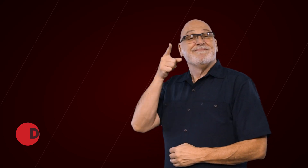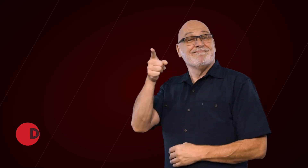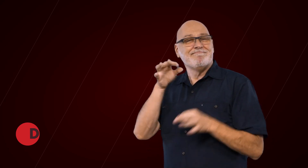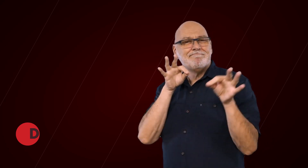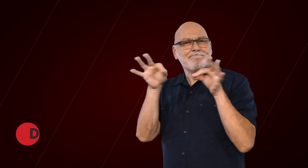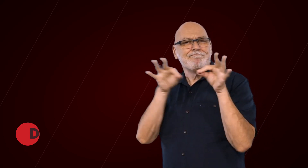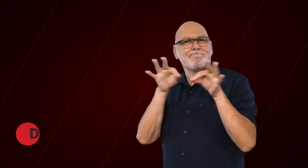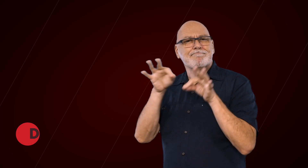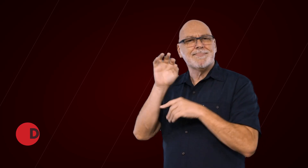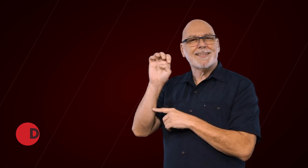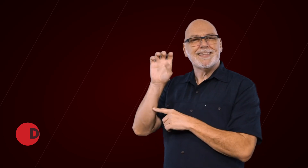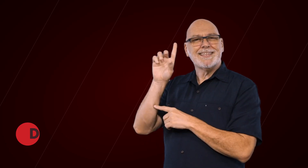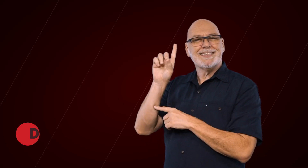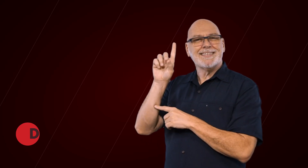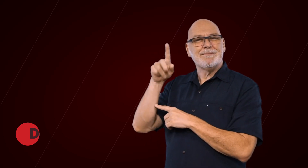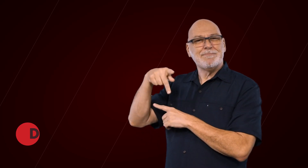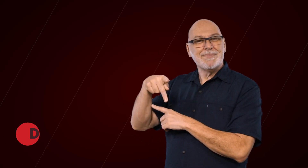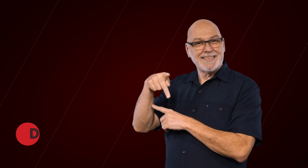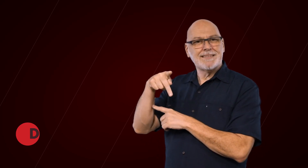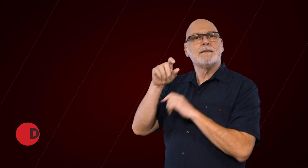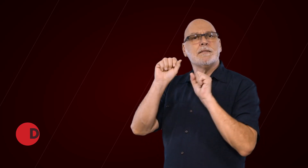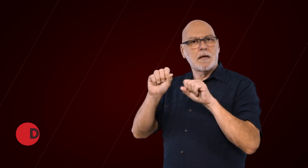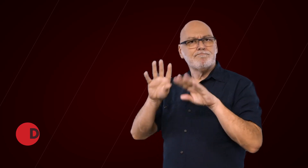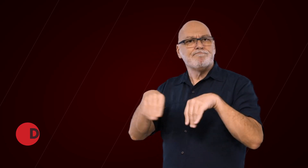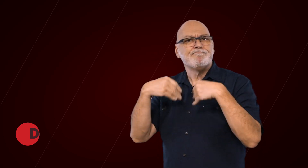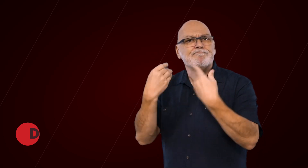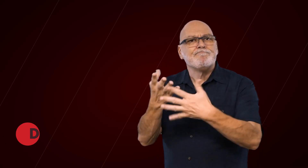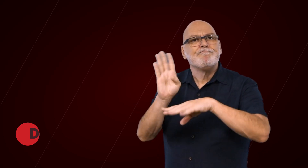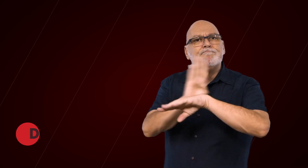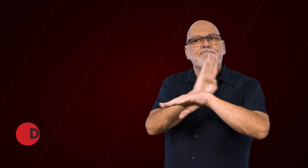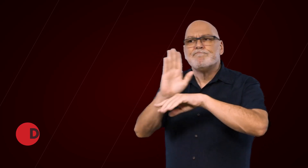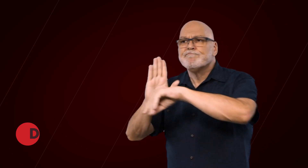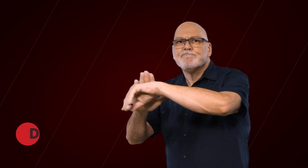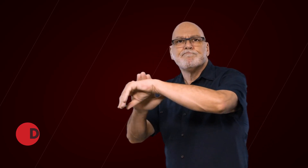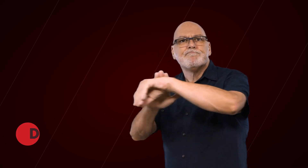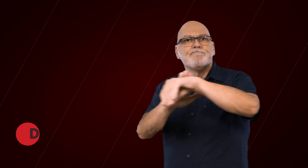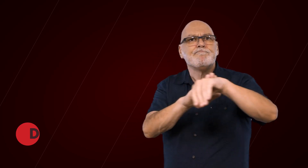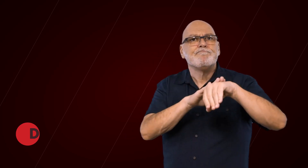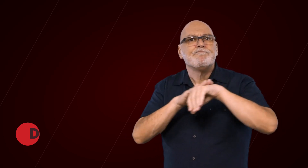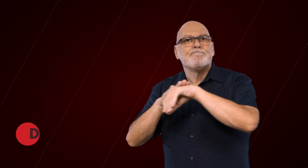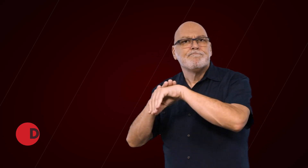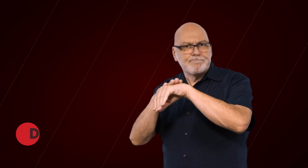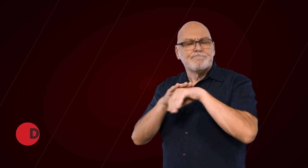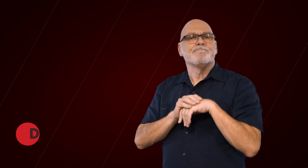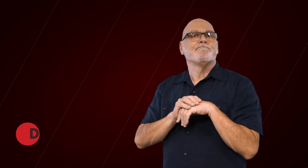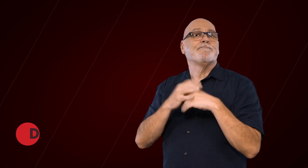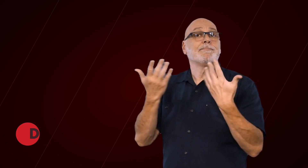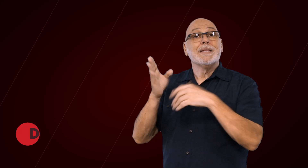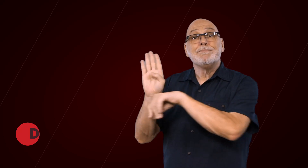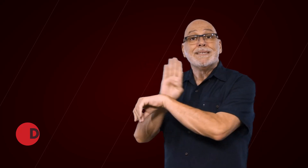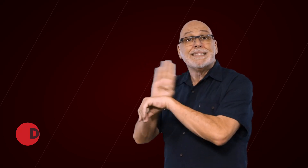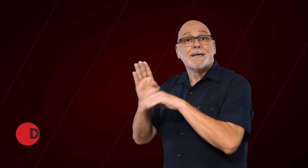She explains that EDP can provide business consultation,